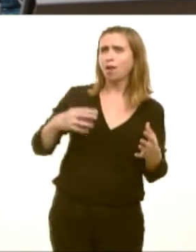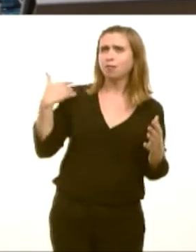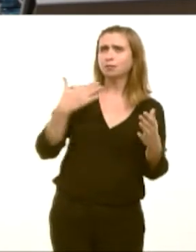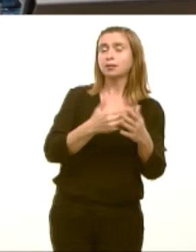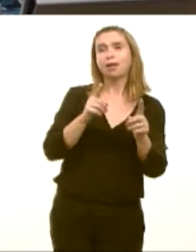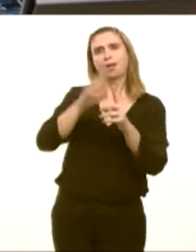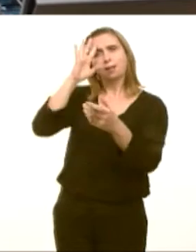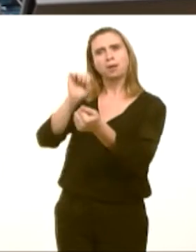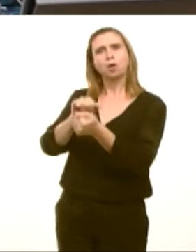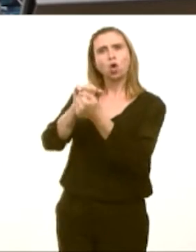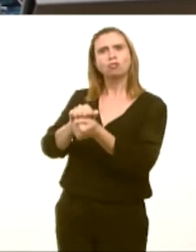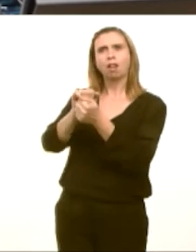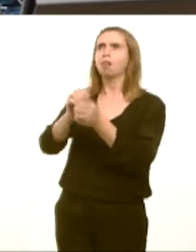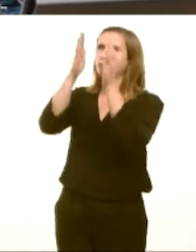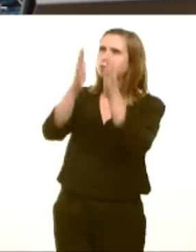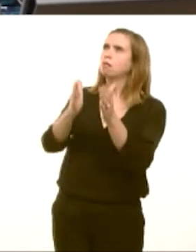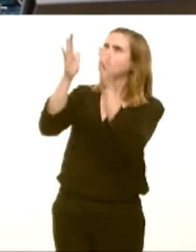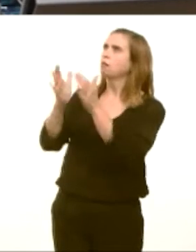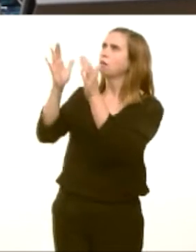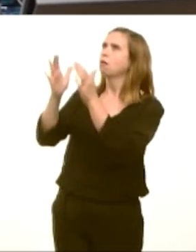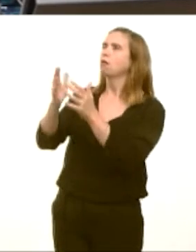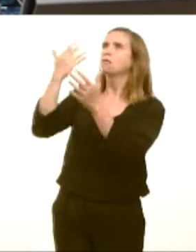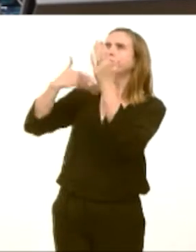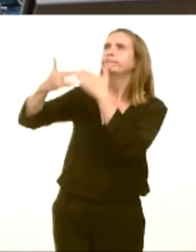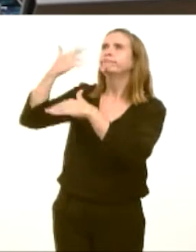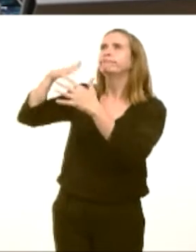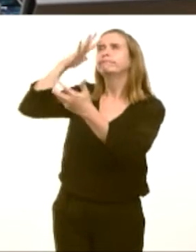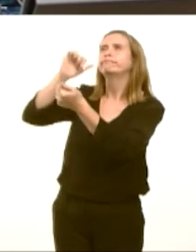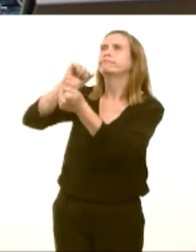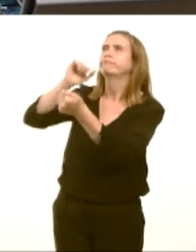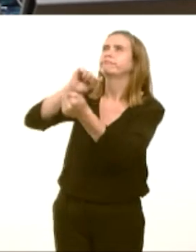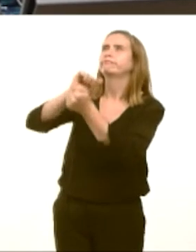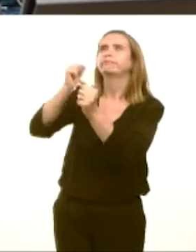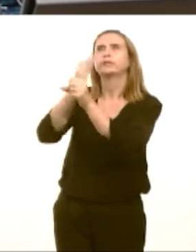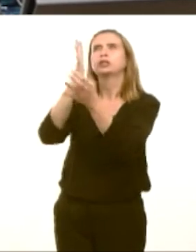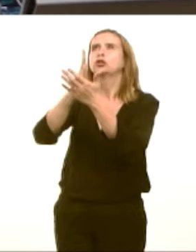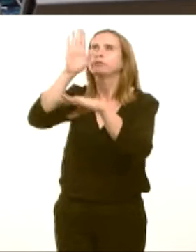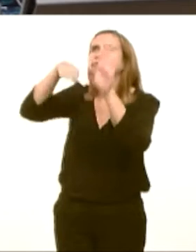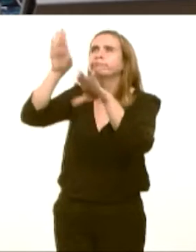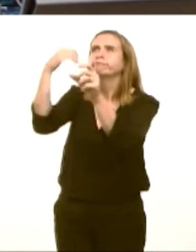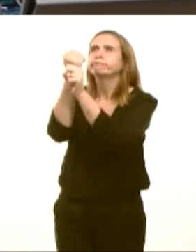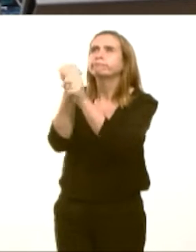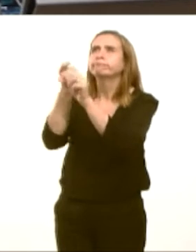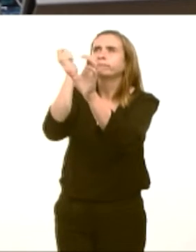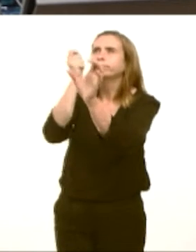cyflwr da. So, rym ni wedi bod yn gweithioín agos gydag amgueddfeydd er mwyn sicrhau eu bod nhw mewn